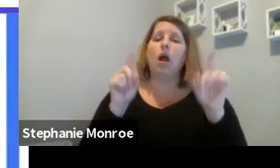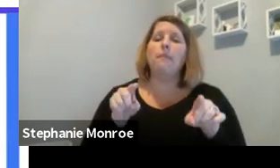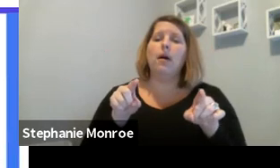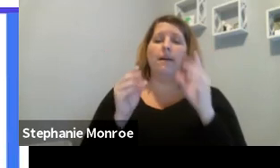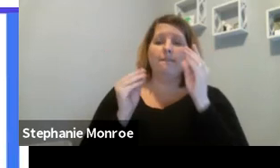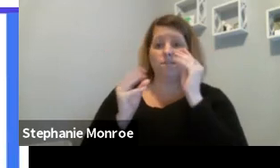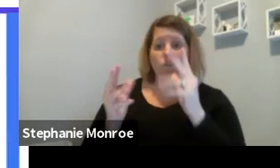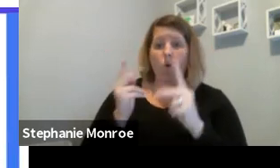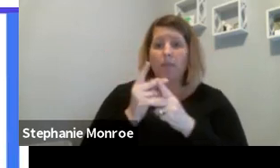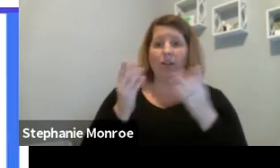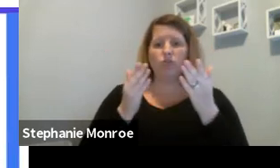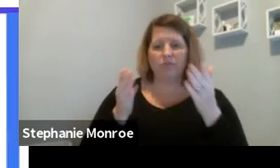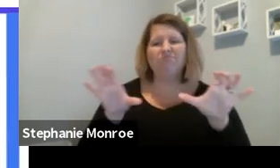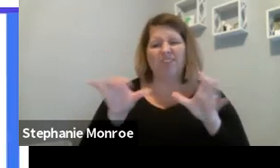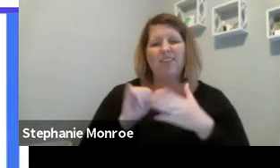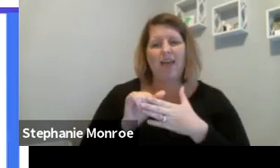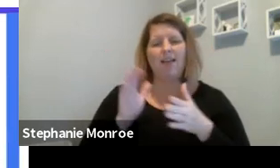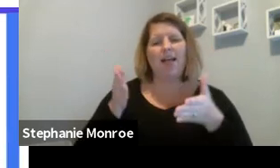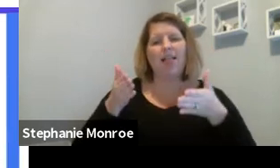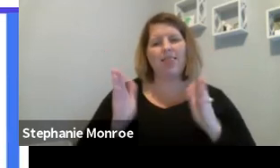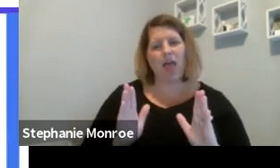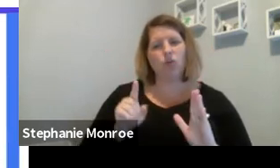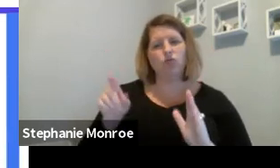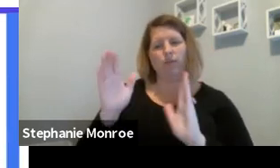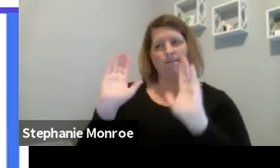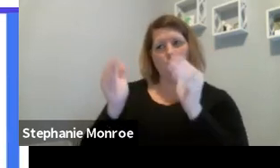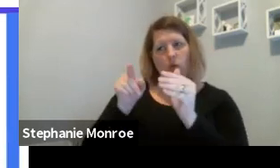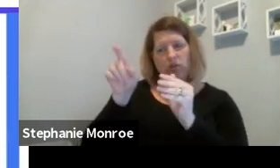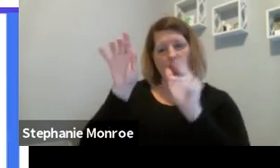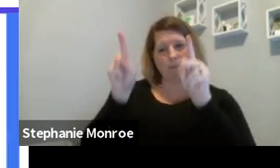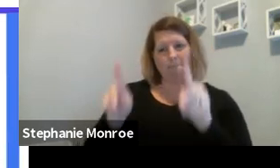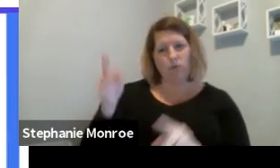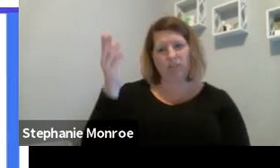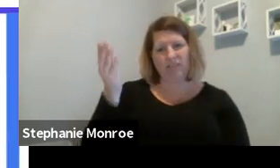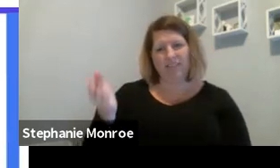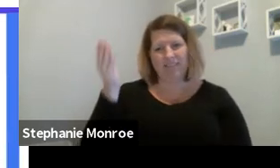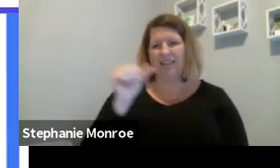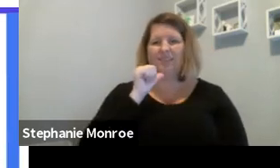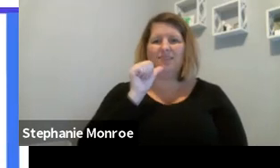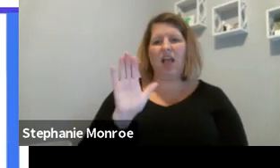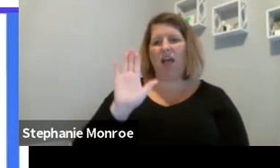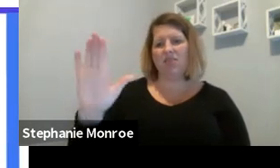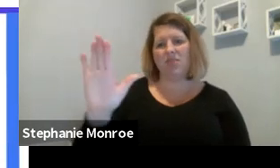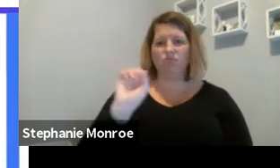It allows you to focus on the survivor and not their symptoms.